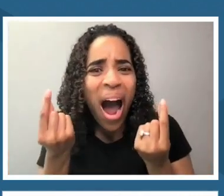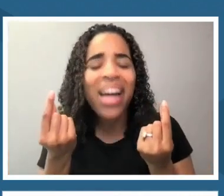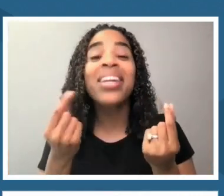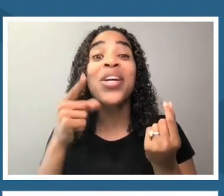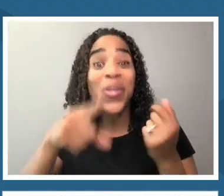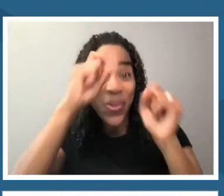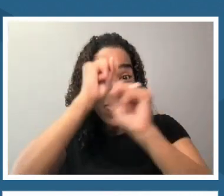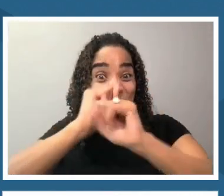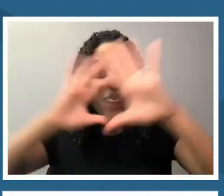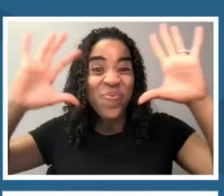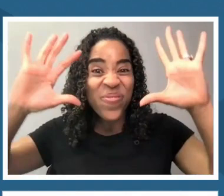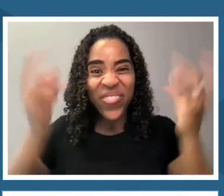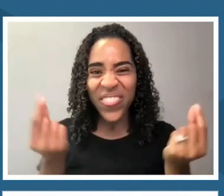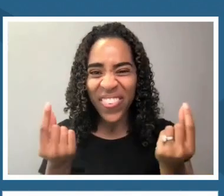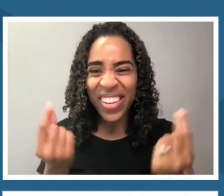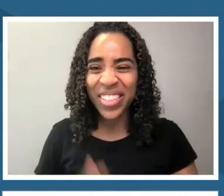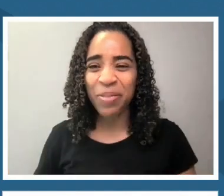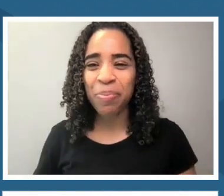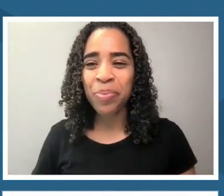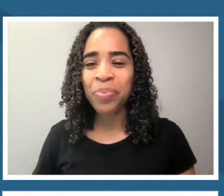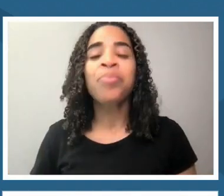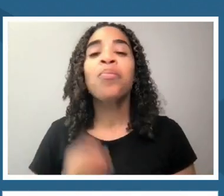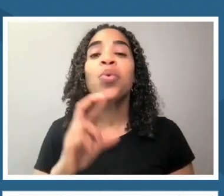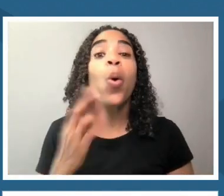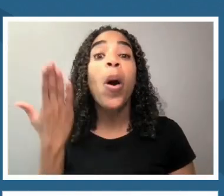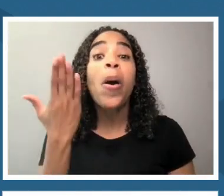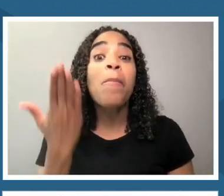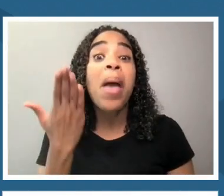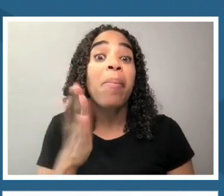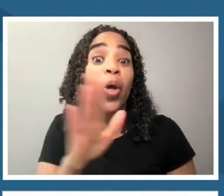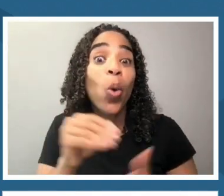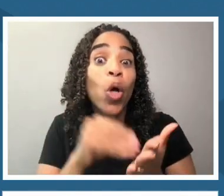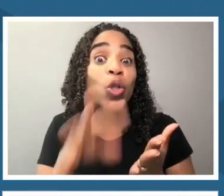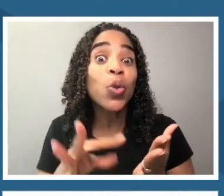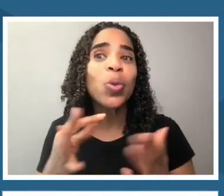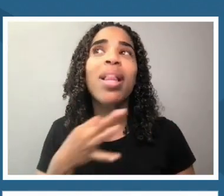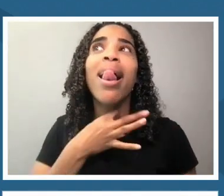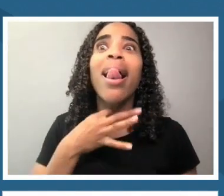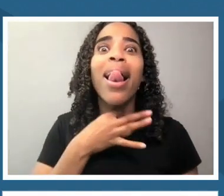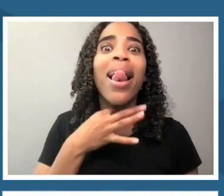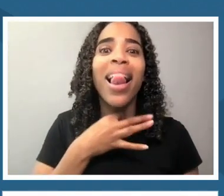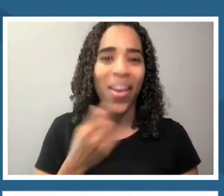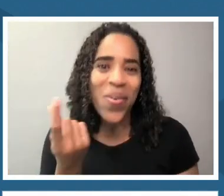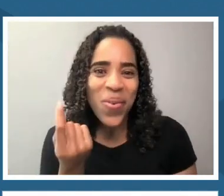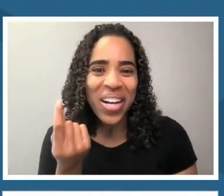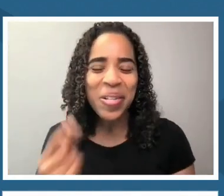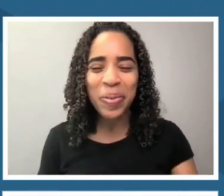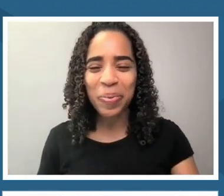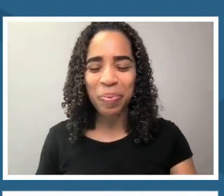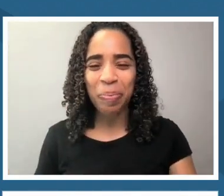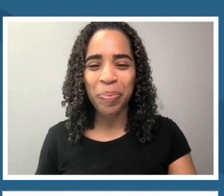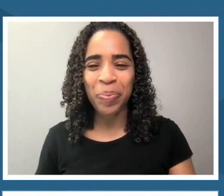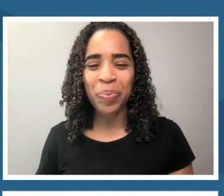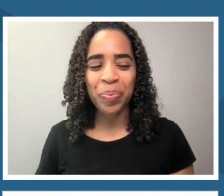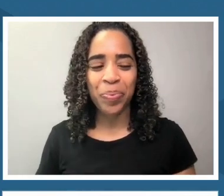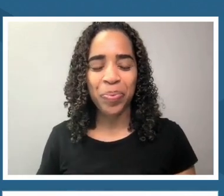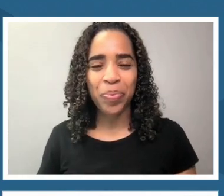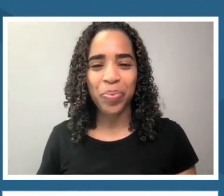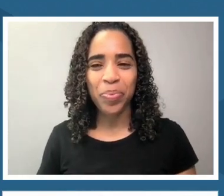you think of or maybe that you your students you imagine your students might think of